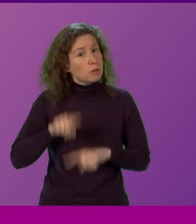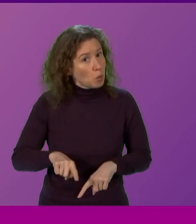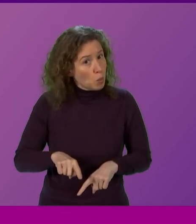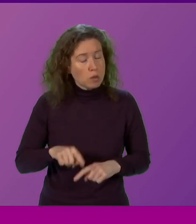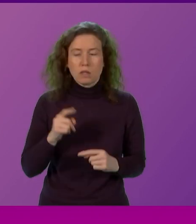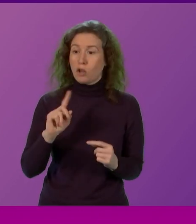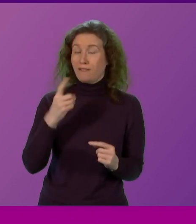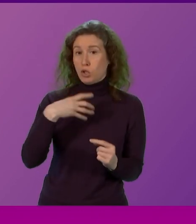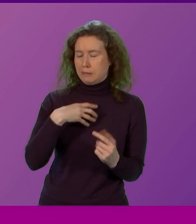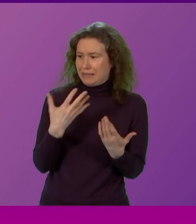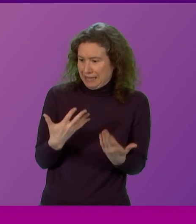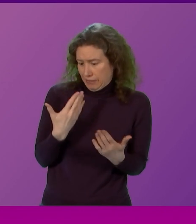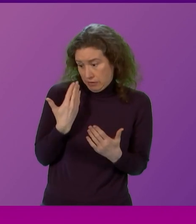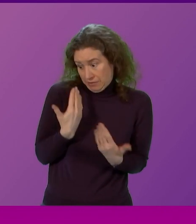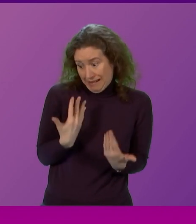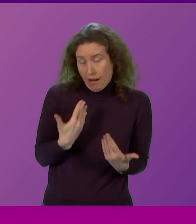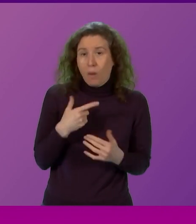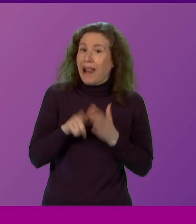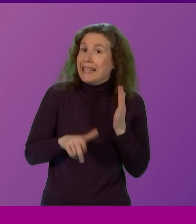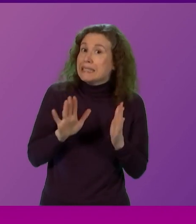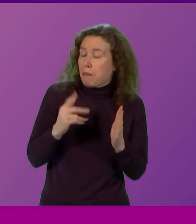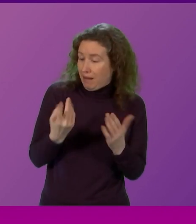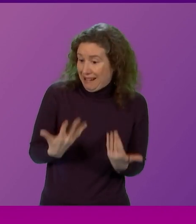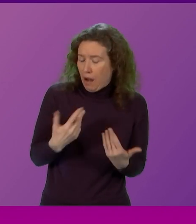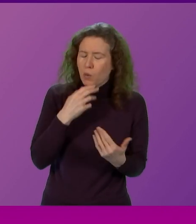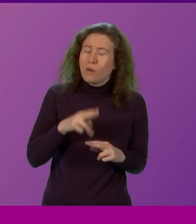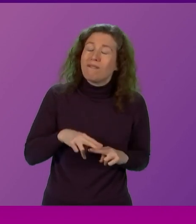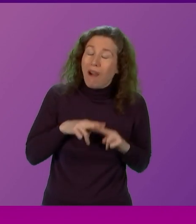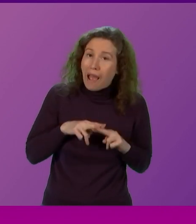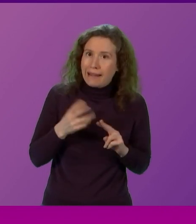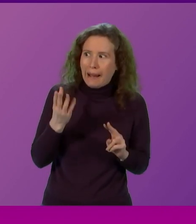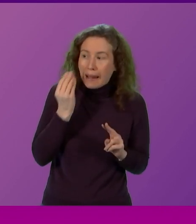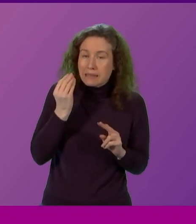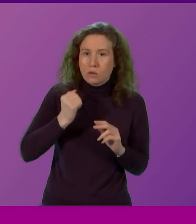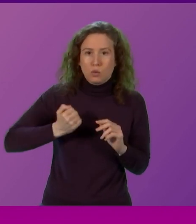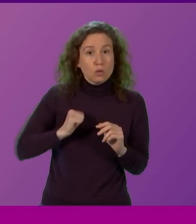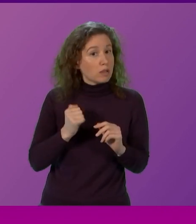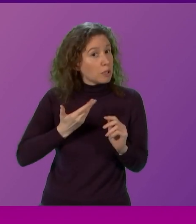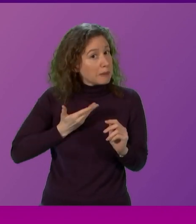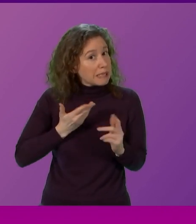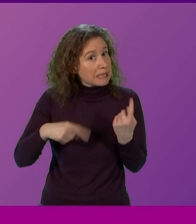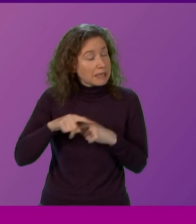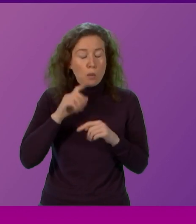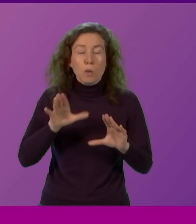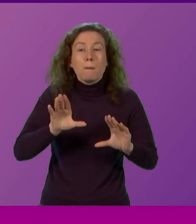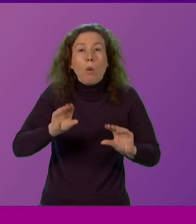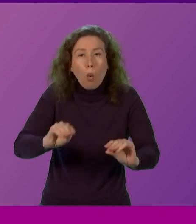Even at this late stage, will the First Minister finally, just once, listen to Scottish businesses and pause the scheme?